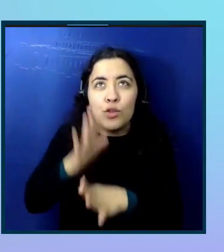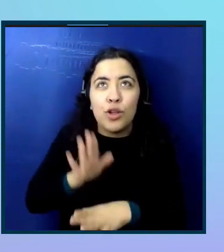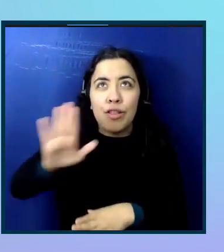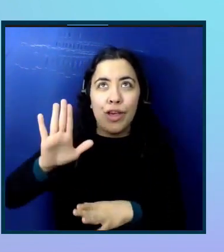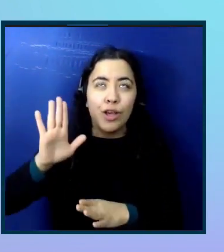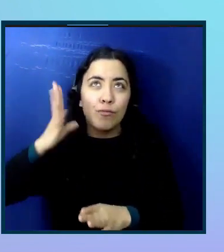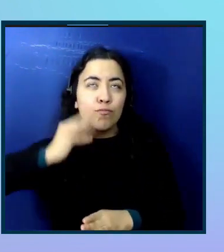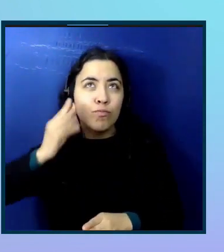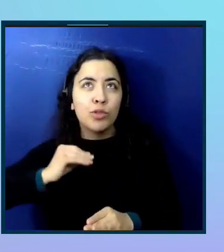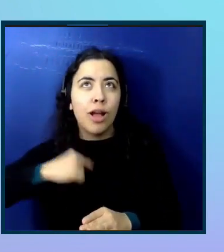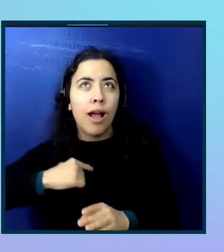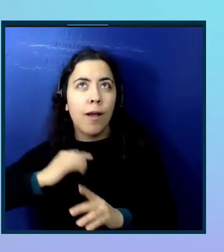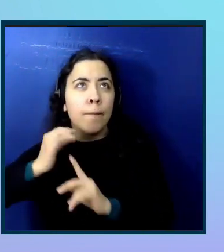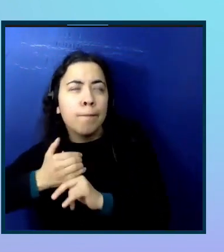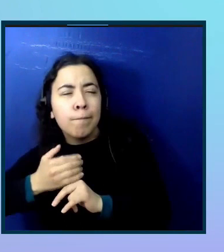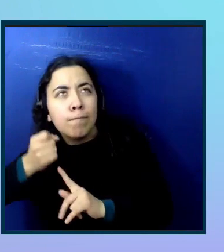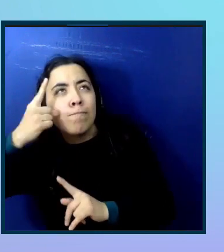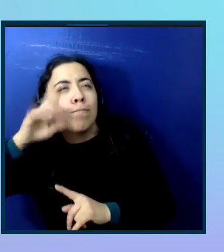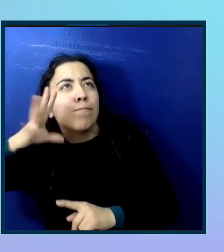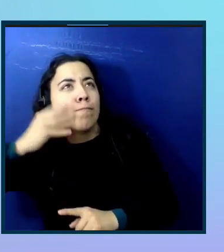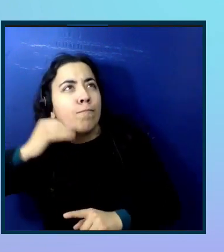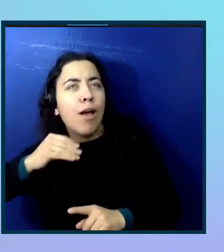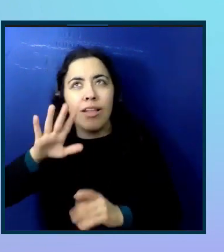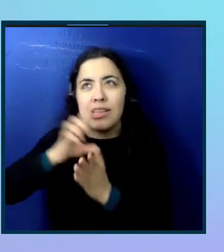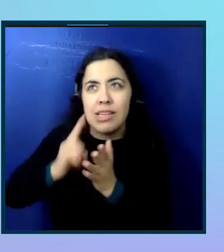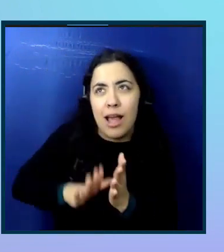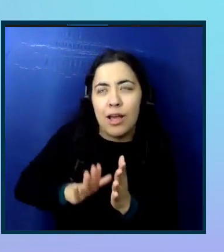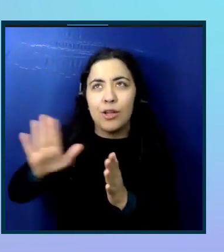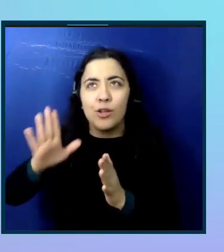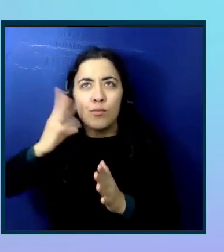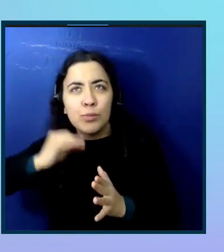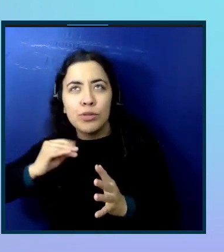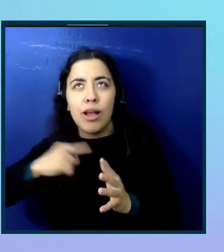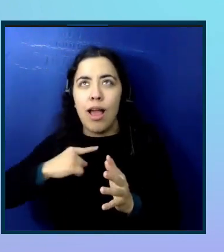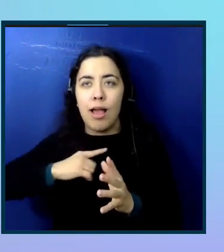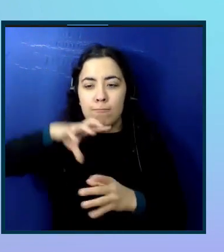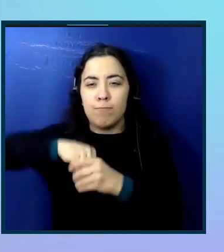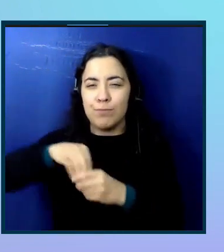and it allows me to feel the same thing the designers do. And if I may add to that.